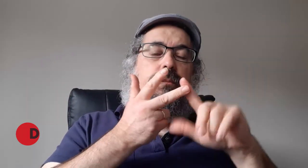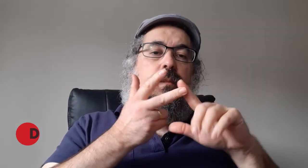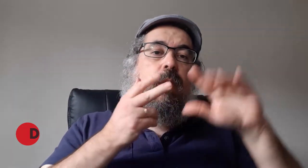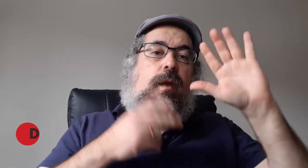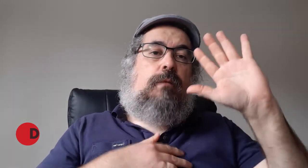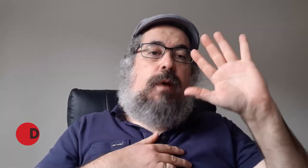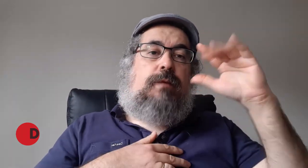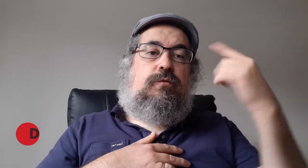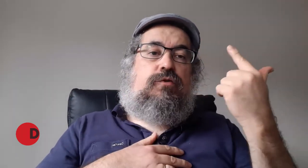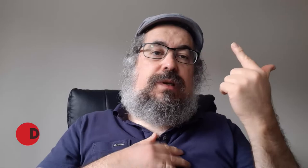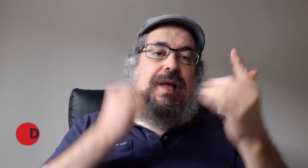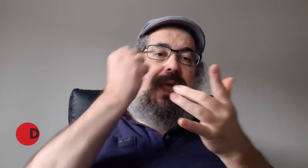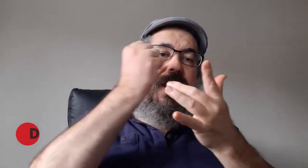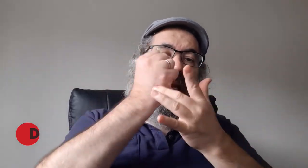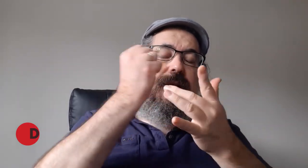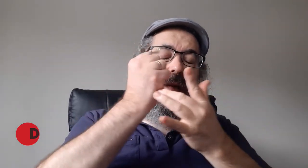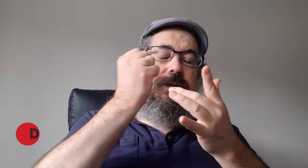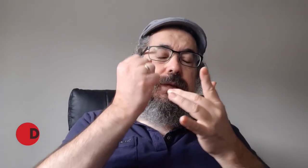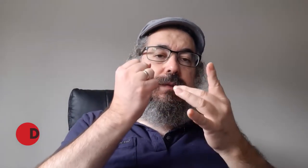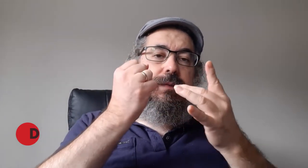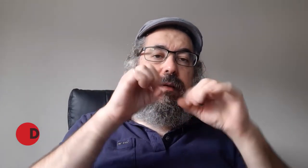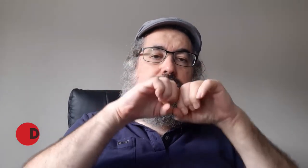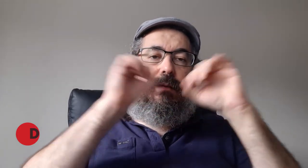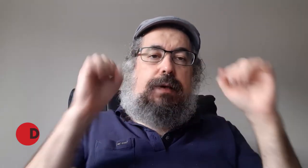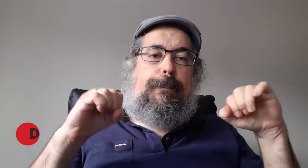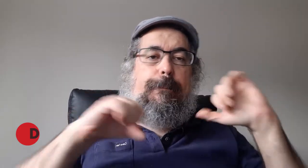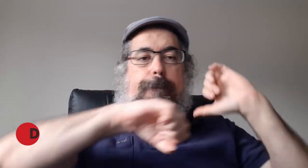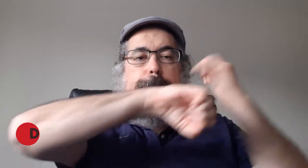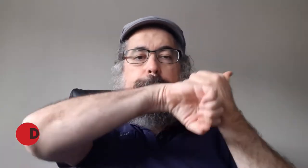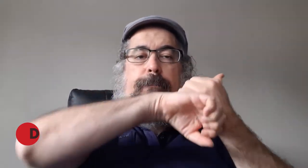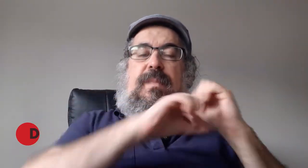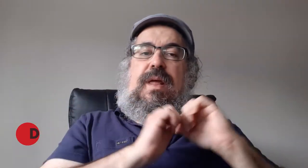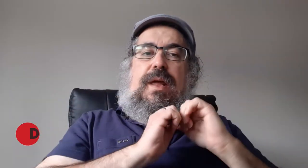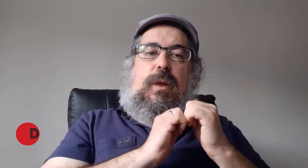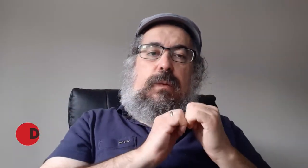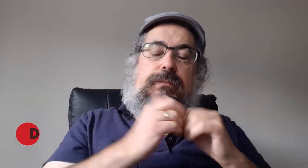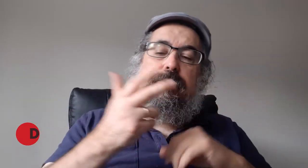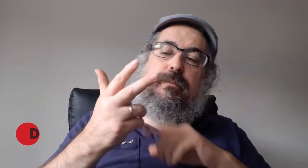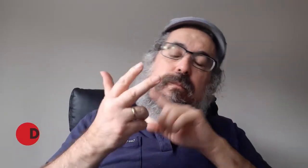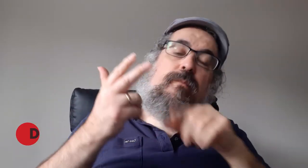and how to implement 5G technology.